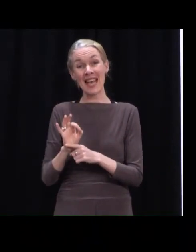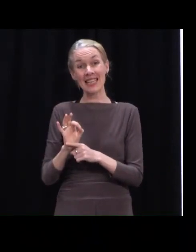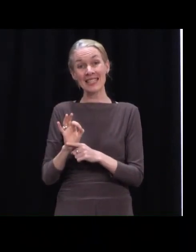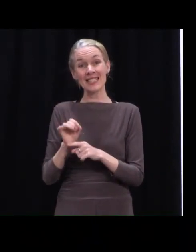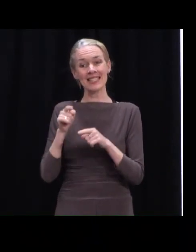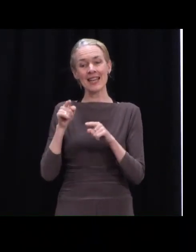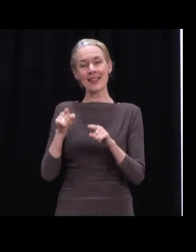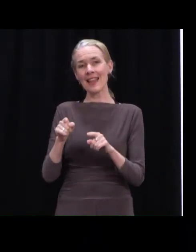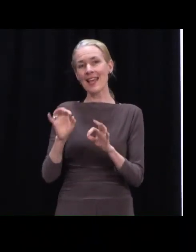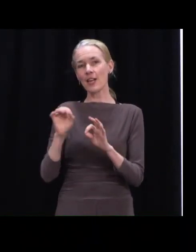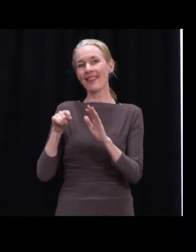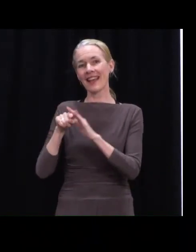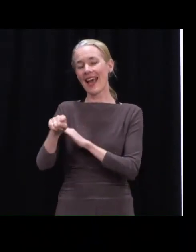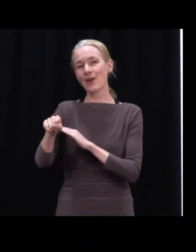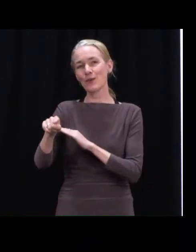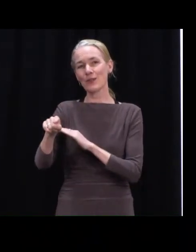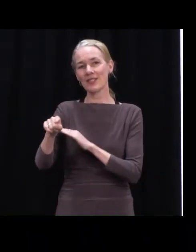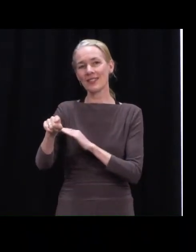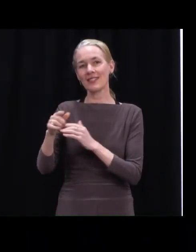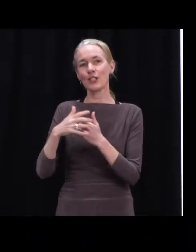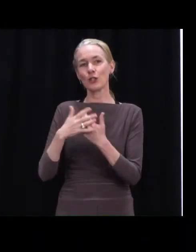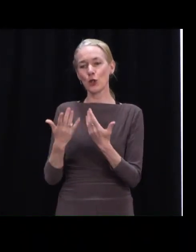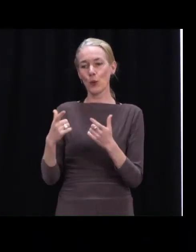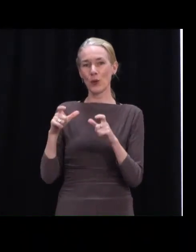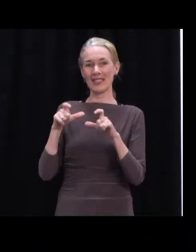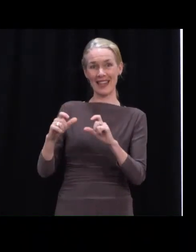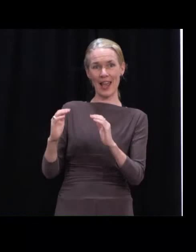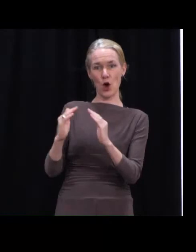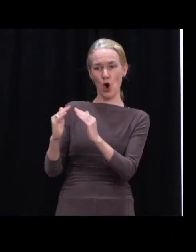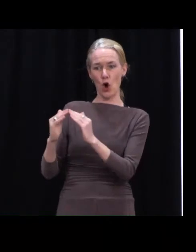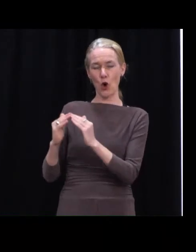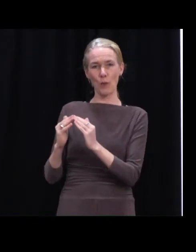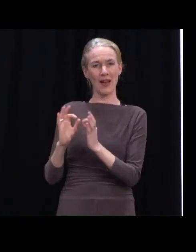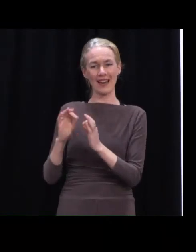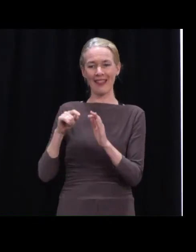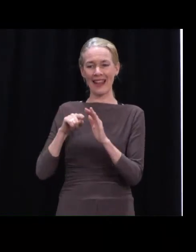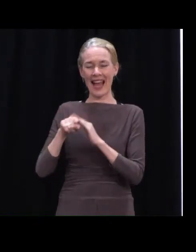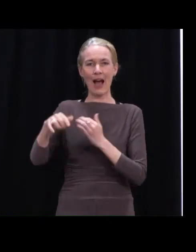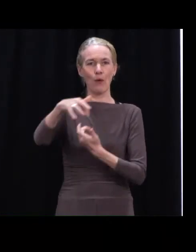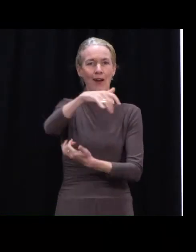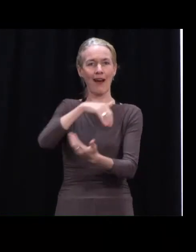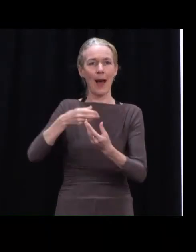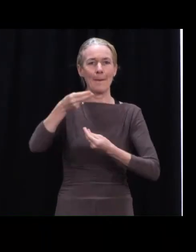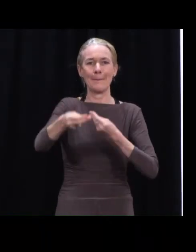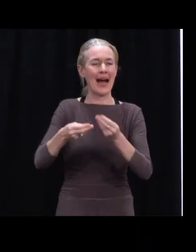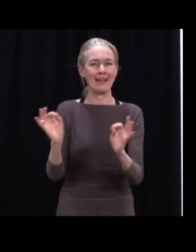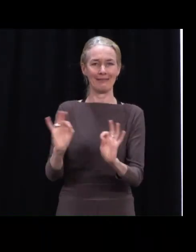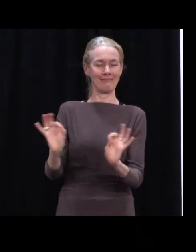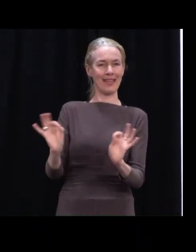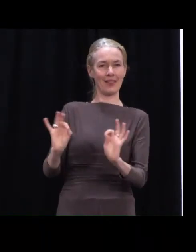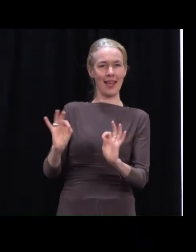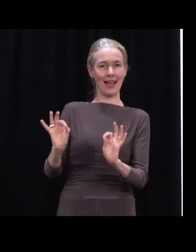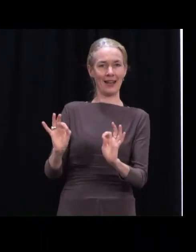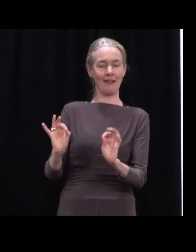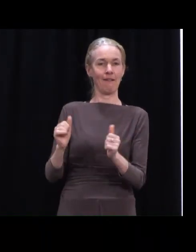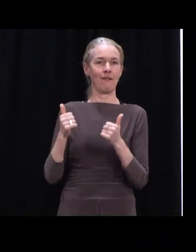the community. Of yesterday's 53 cases, 77% did not create